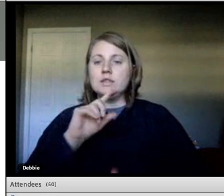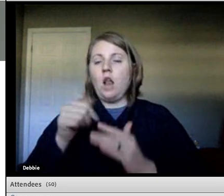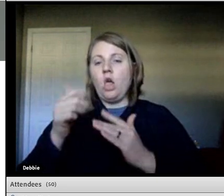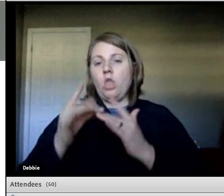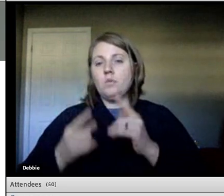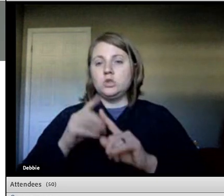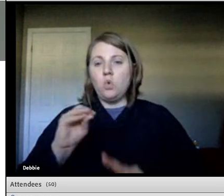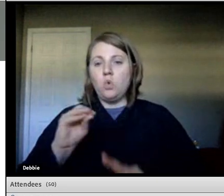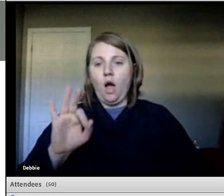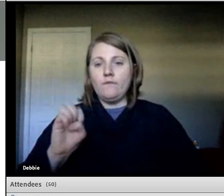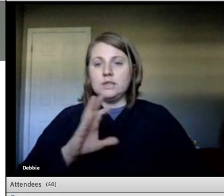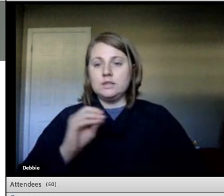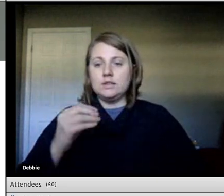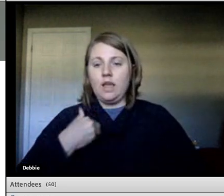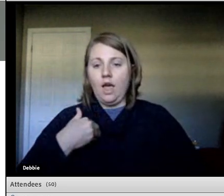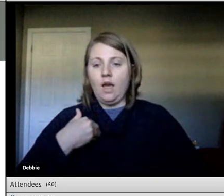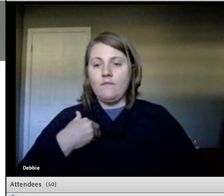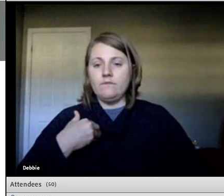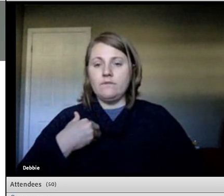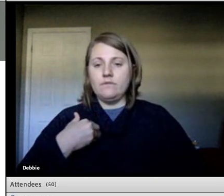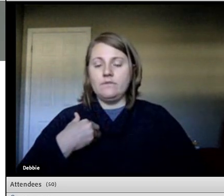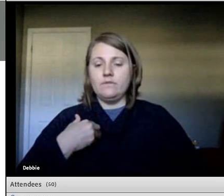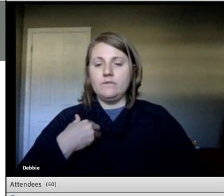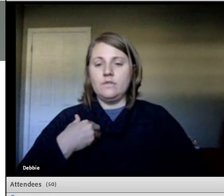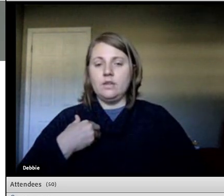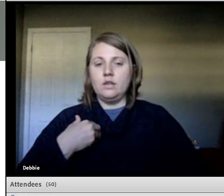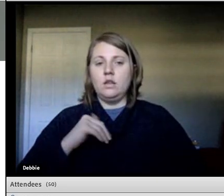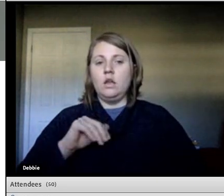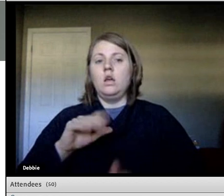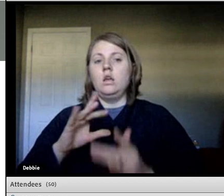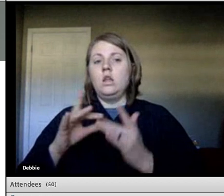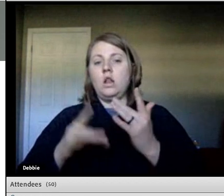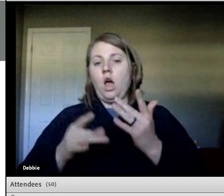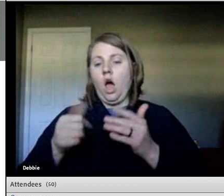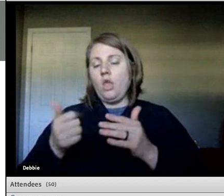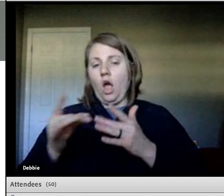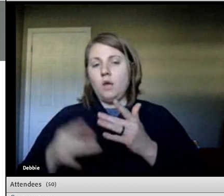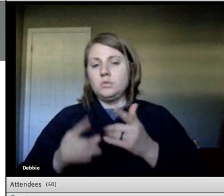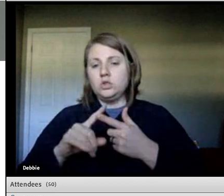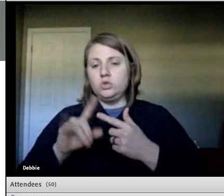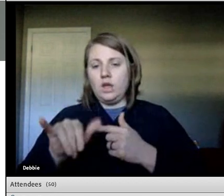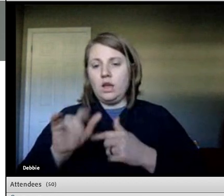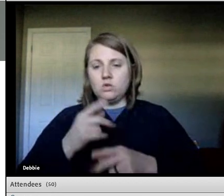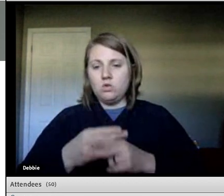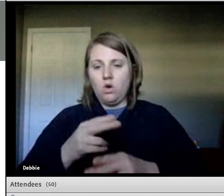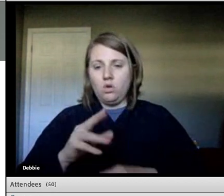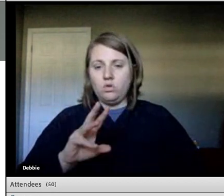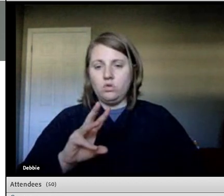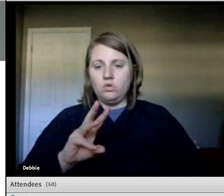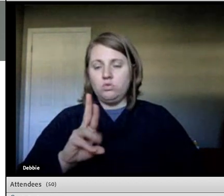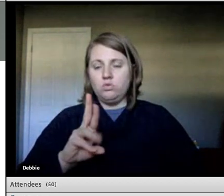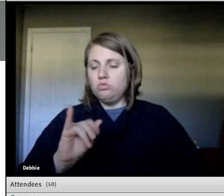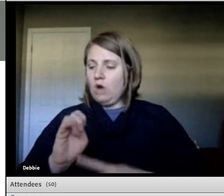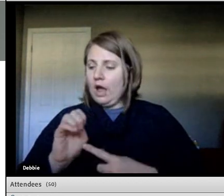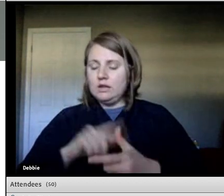I think it's called Write. They have a spreadsheet software, a slide-presentation software.